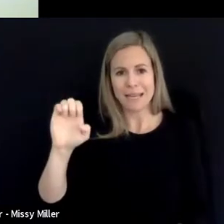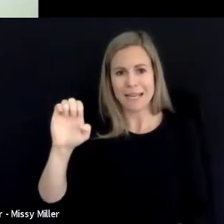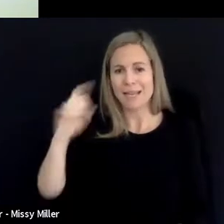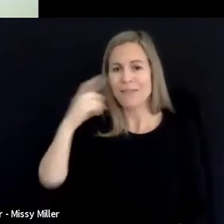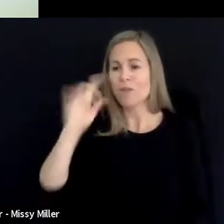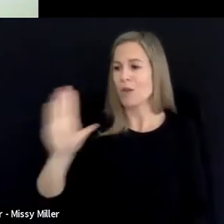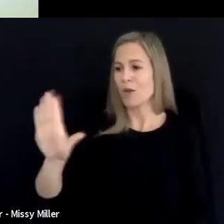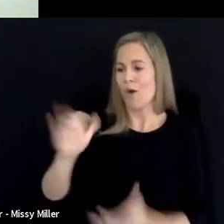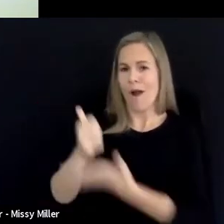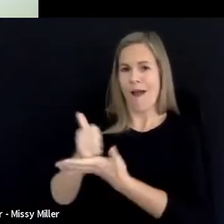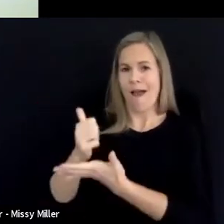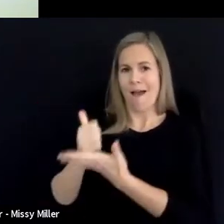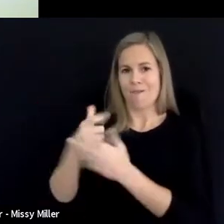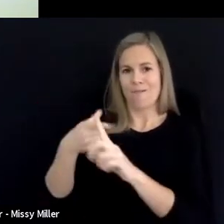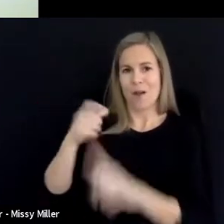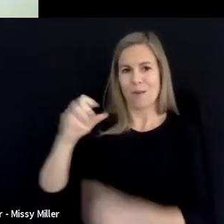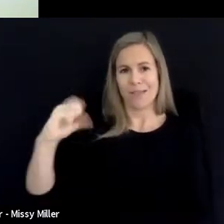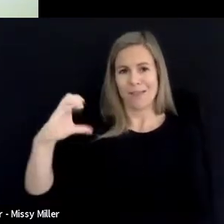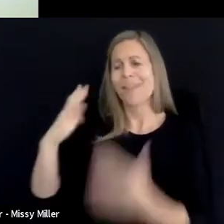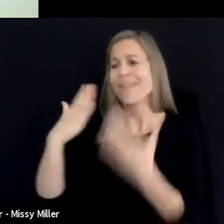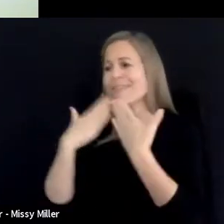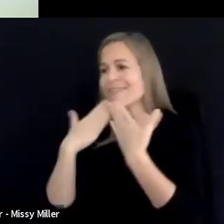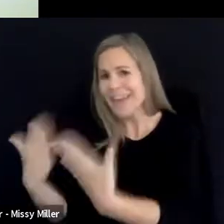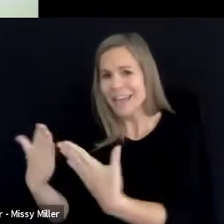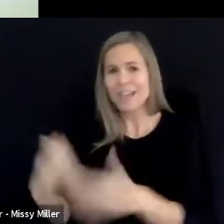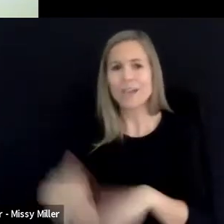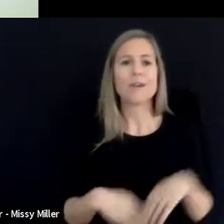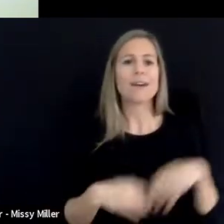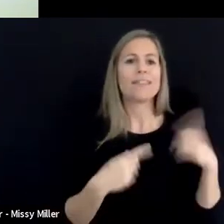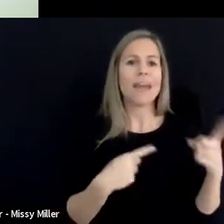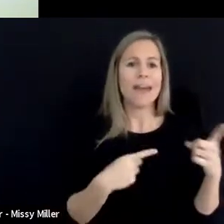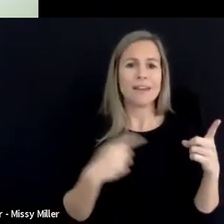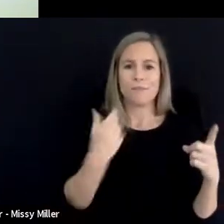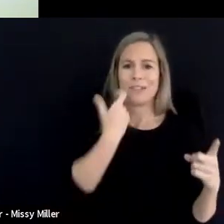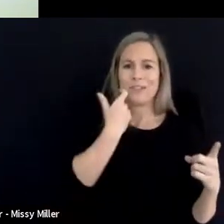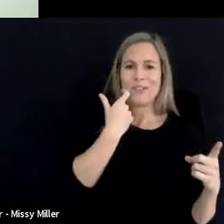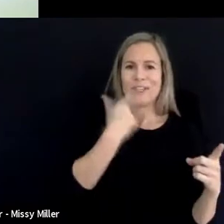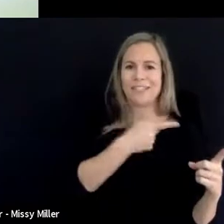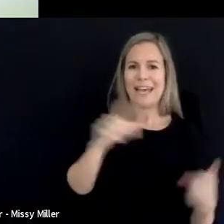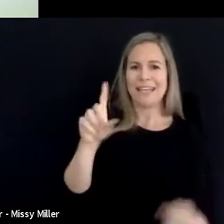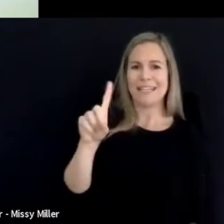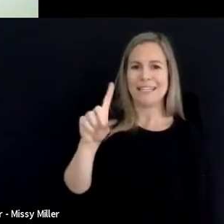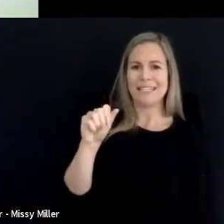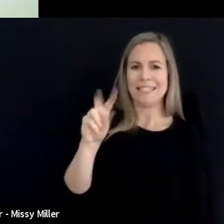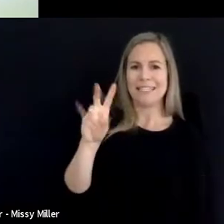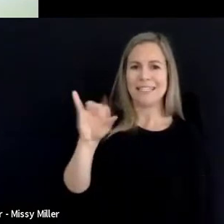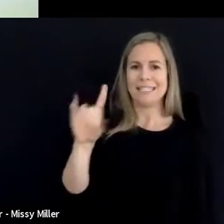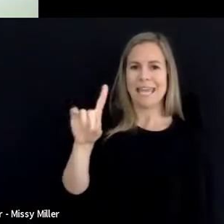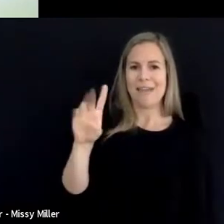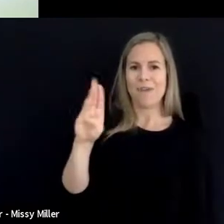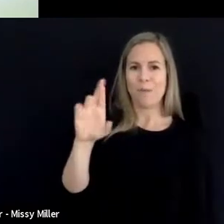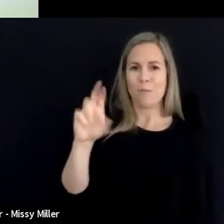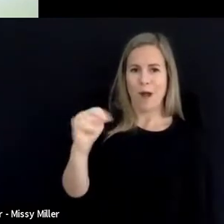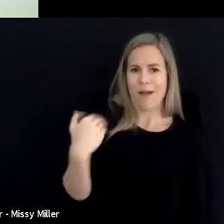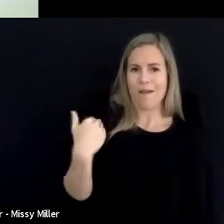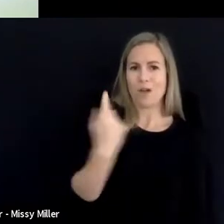I saw that you were on here as well from South Carolina. So a big, big, thank you. We had David Brown just on Tuesday and we're excited to have Tim today.